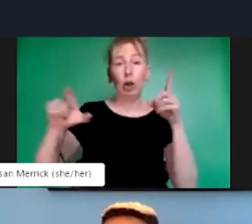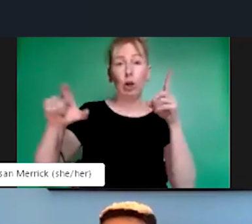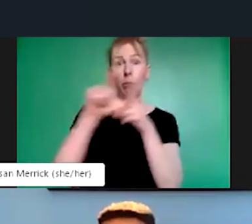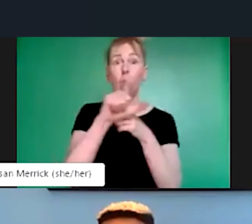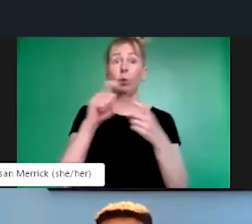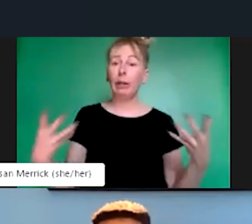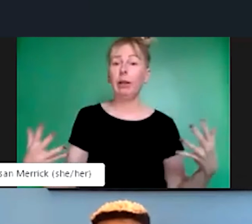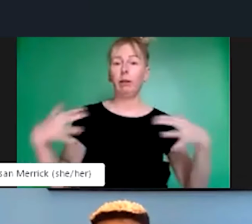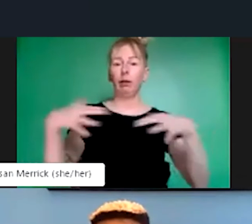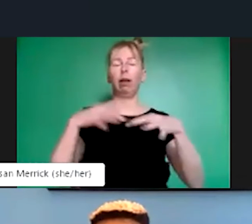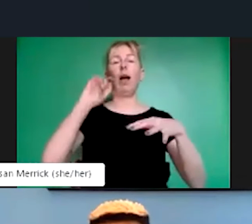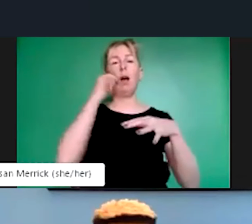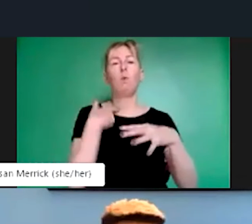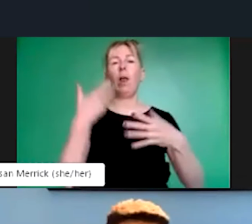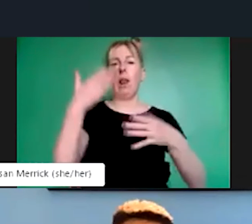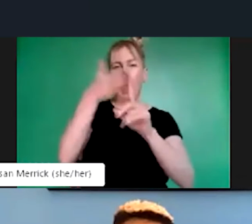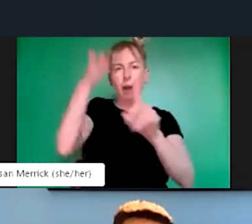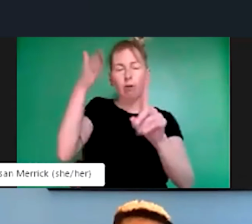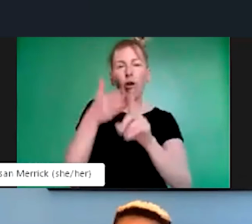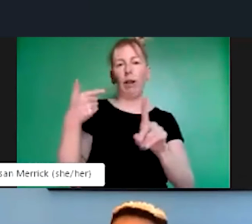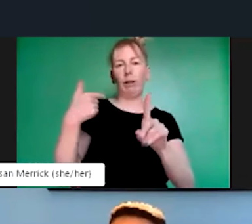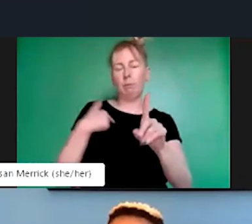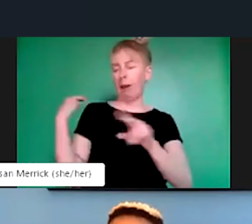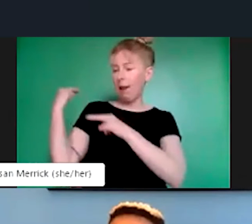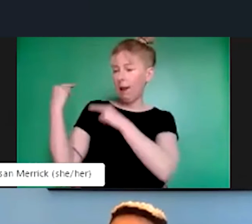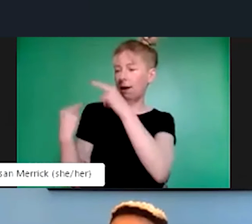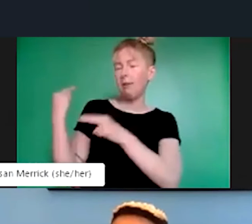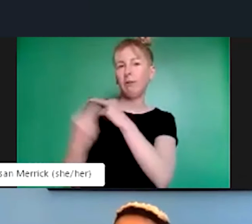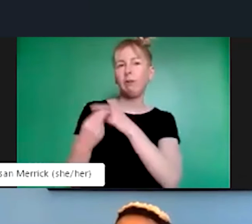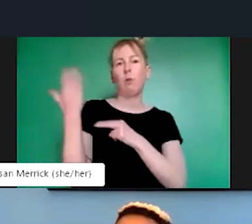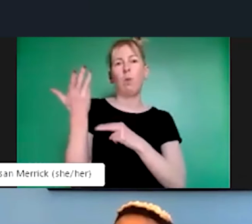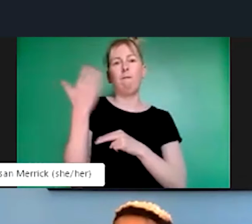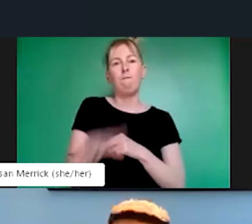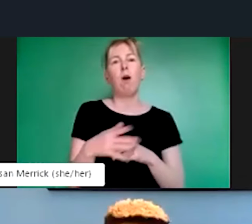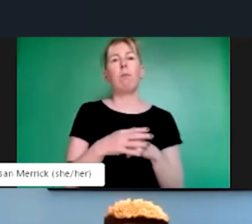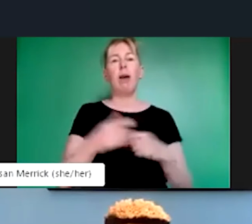my opinion bininge where I come from. Because I am because they were,